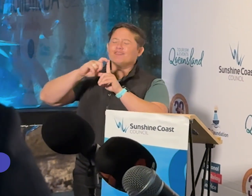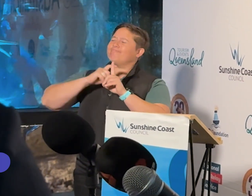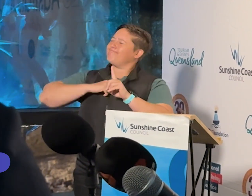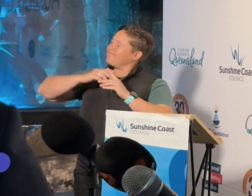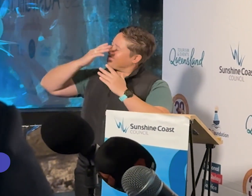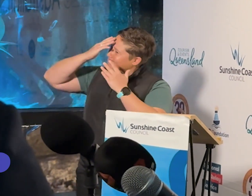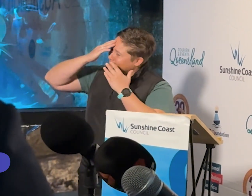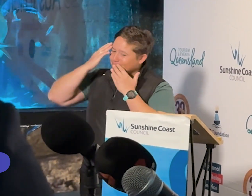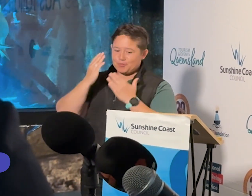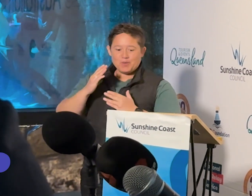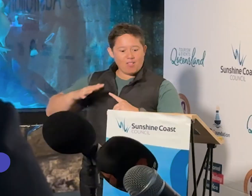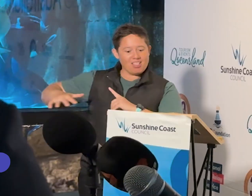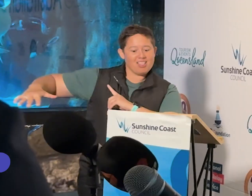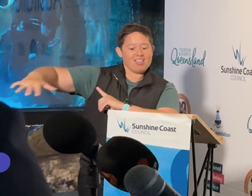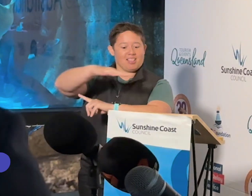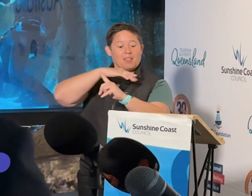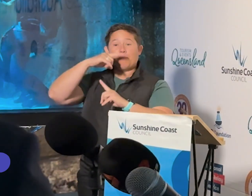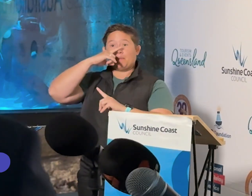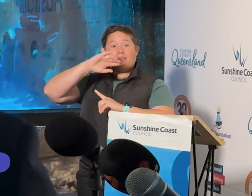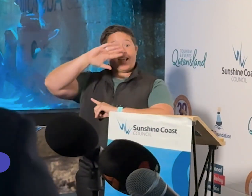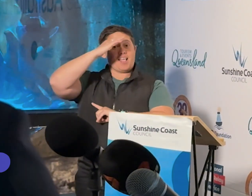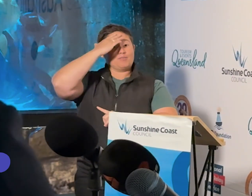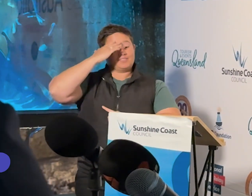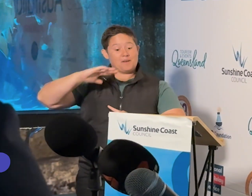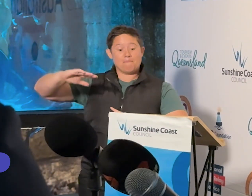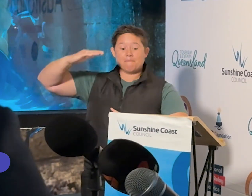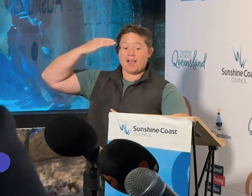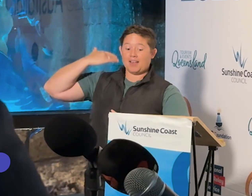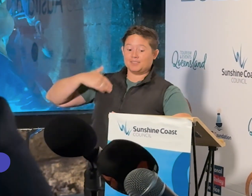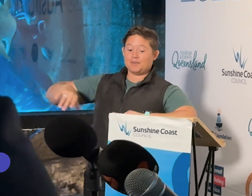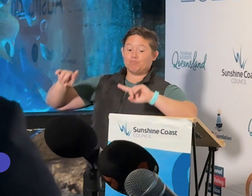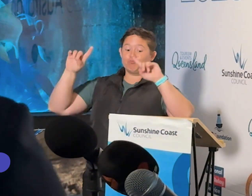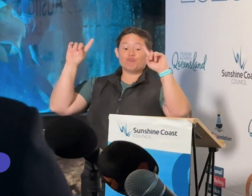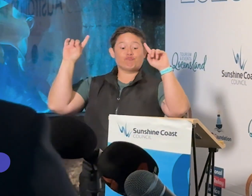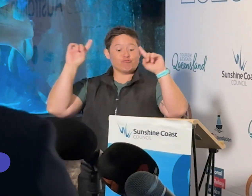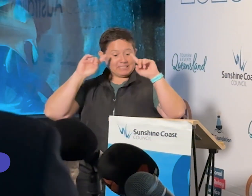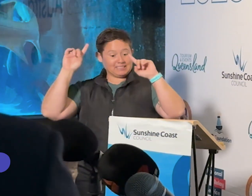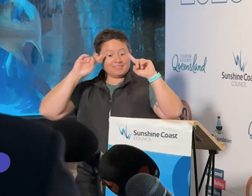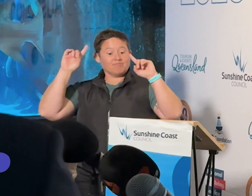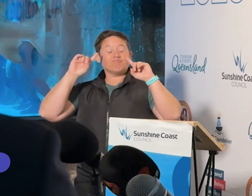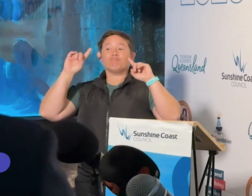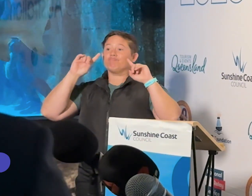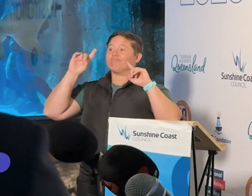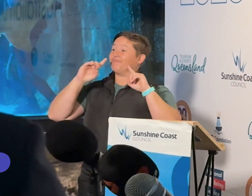And to the southern hinterlands. Acknowledge elders past and present,